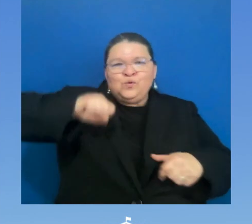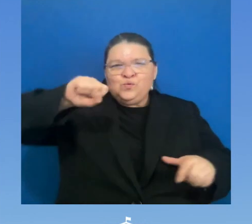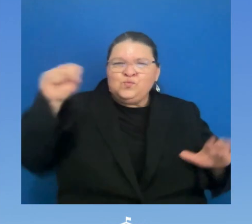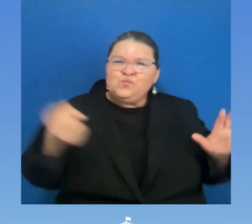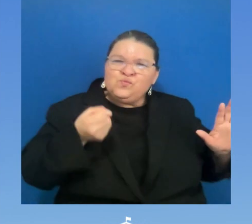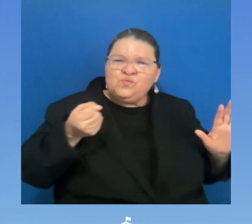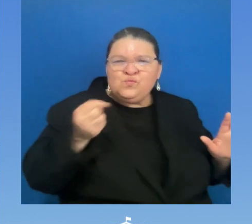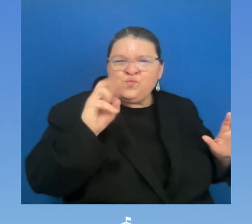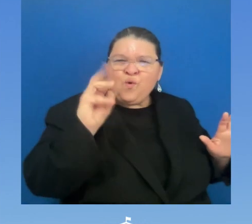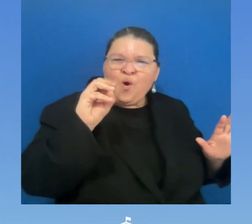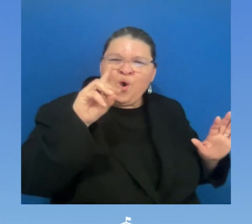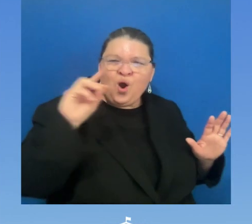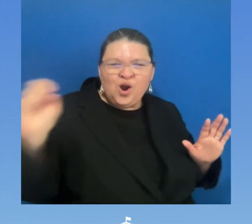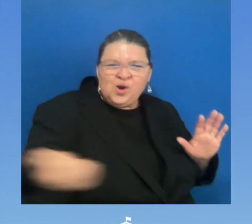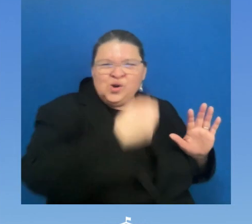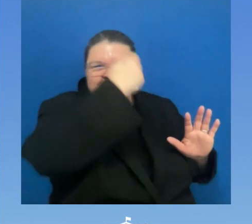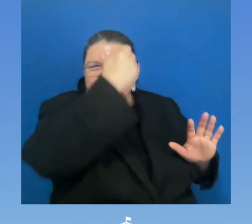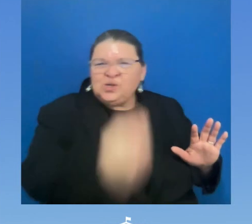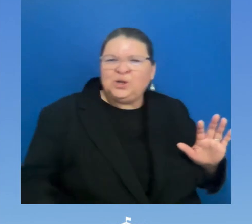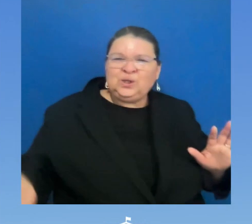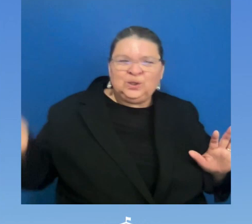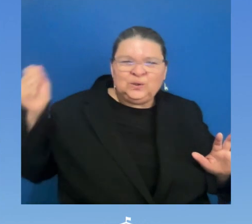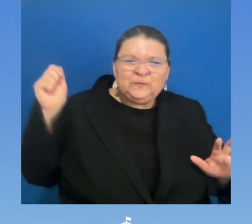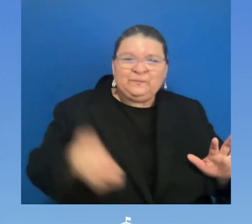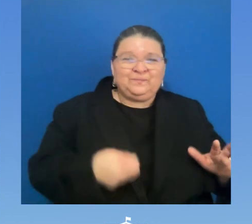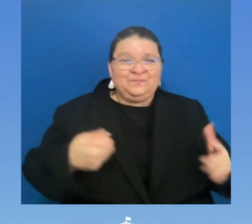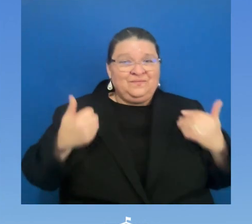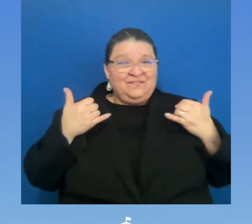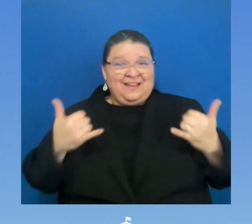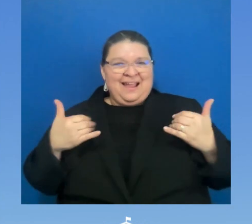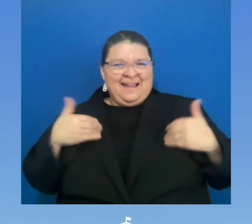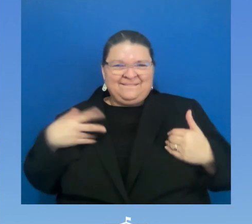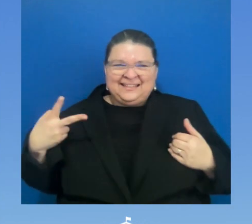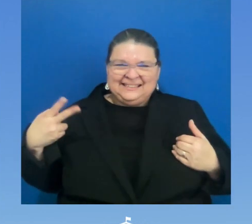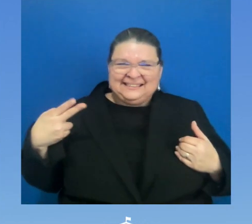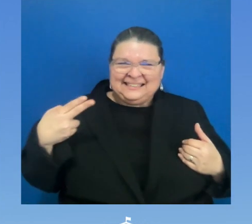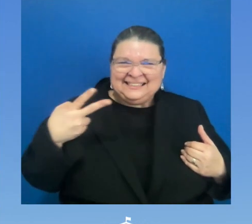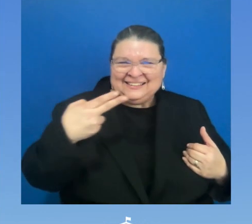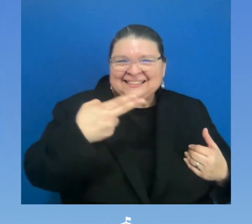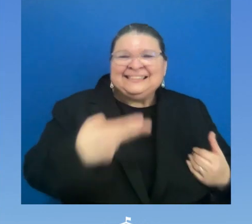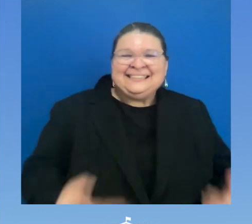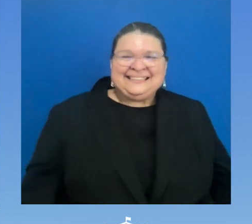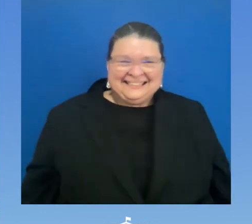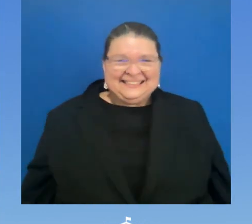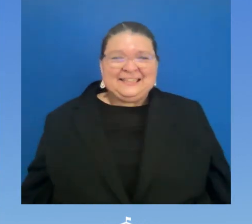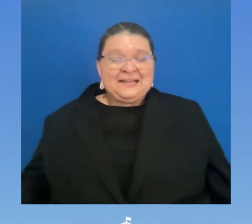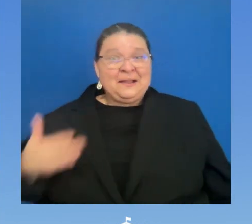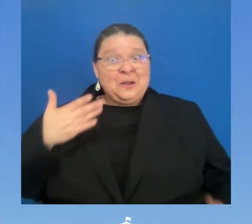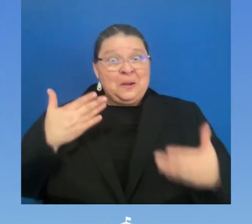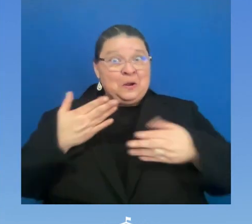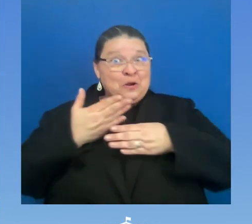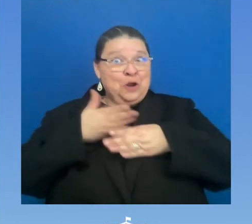but like let's try them -- like, let's get it done. I really do think that the true power of this team